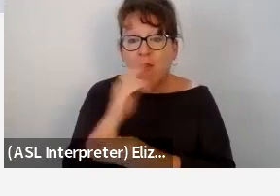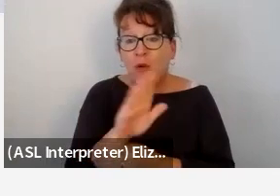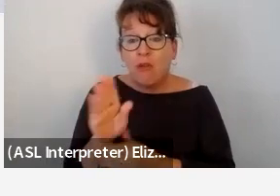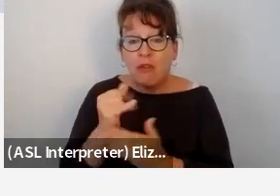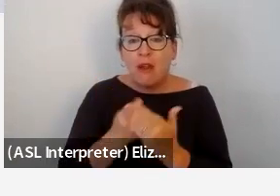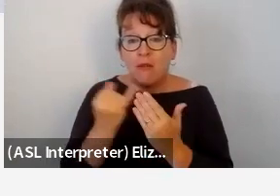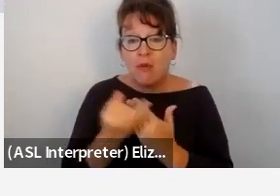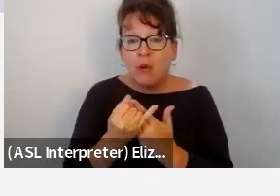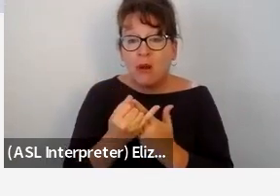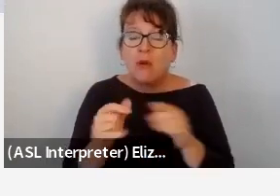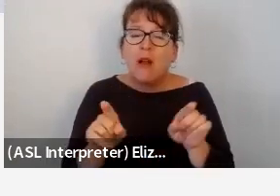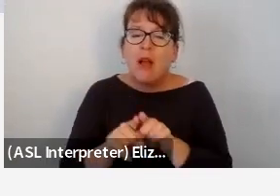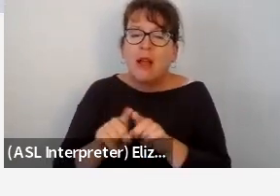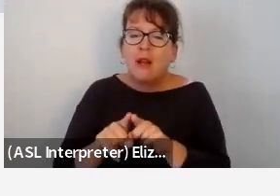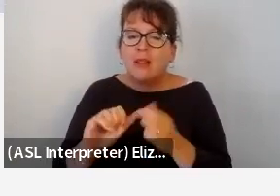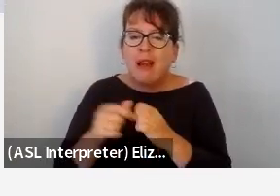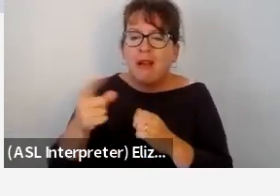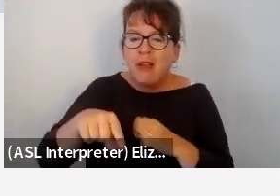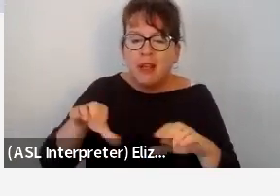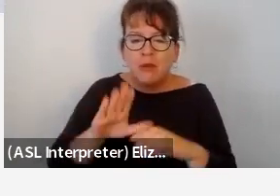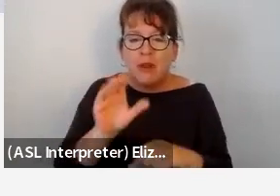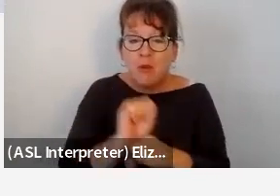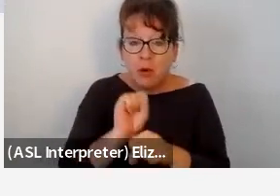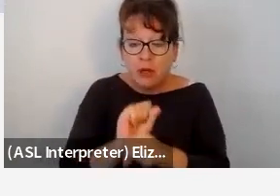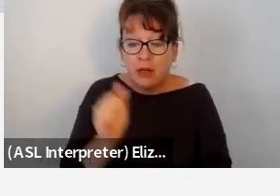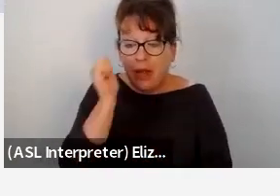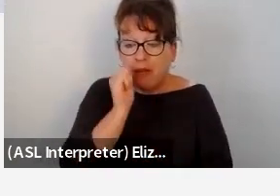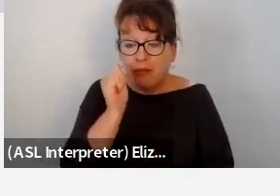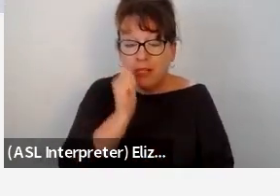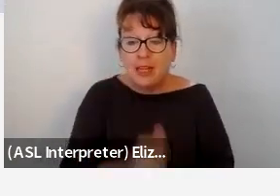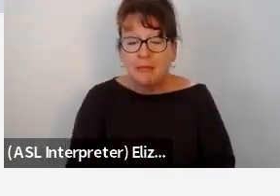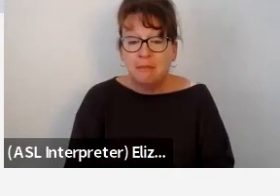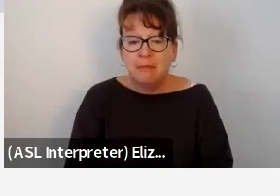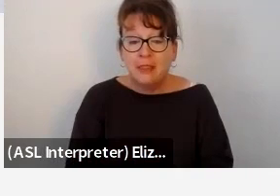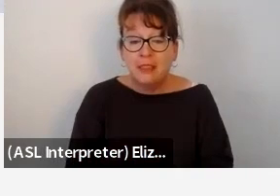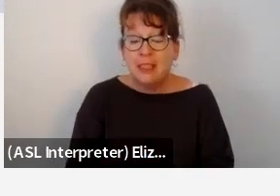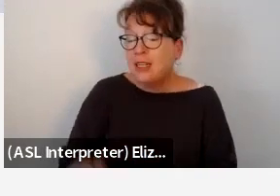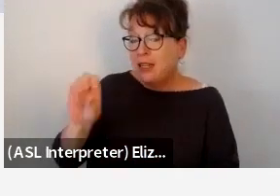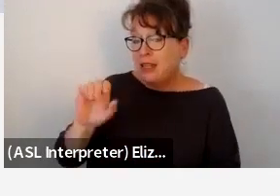not been monitoring this, so I invite Mike or Lauren or Karl to let me know which ones might